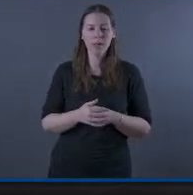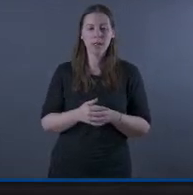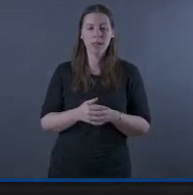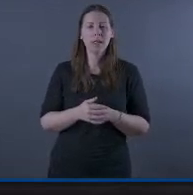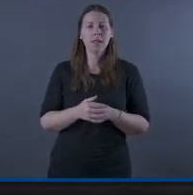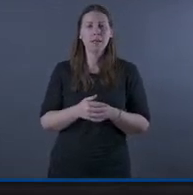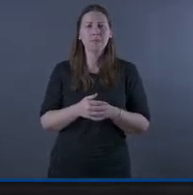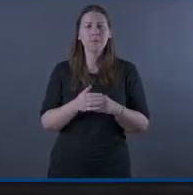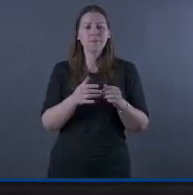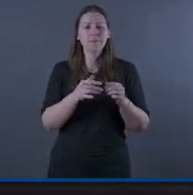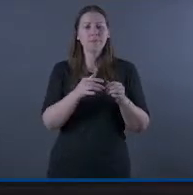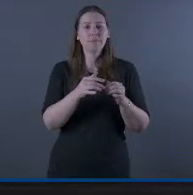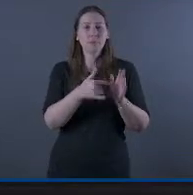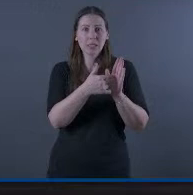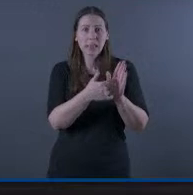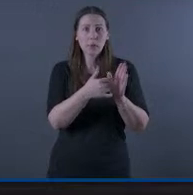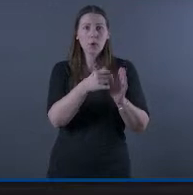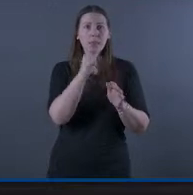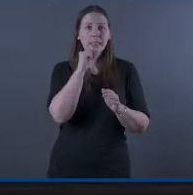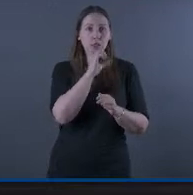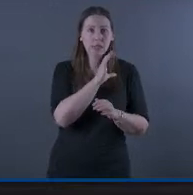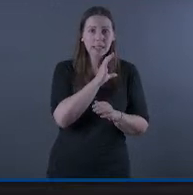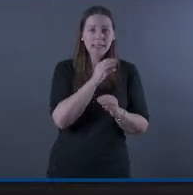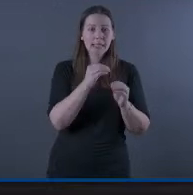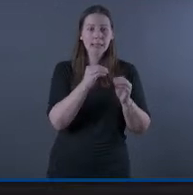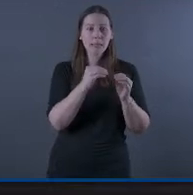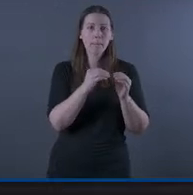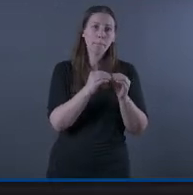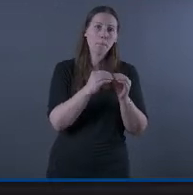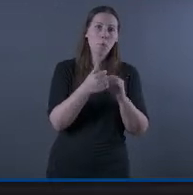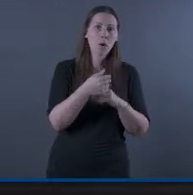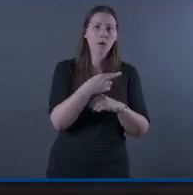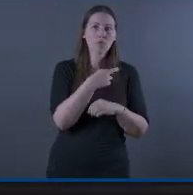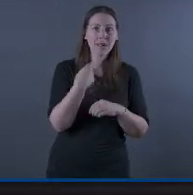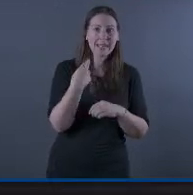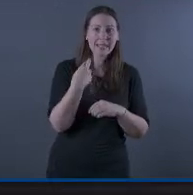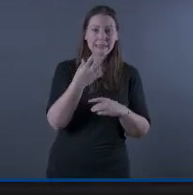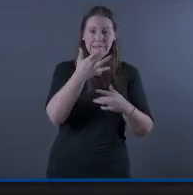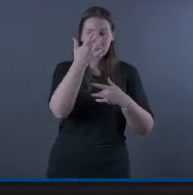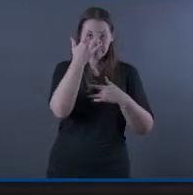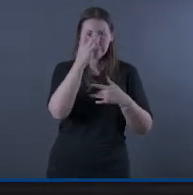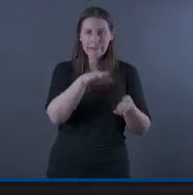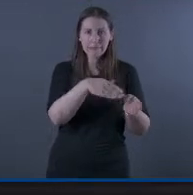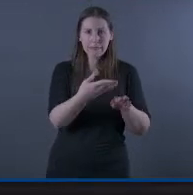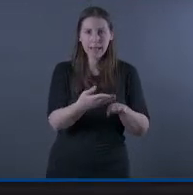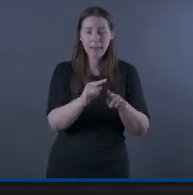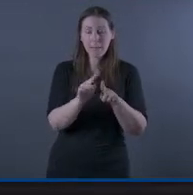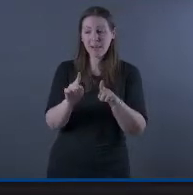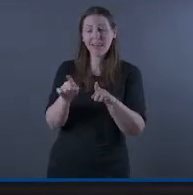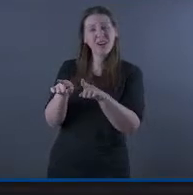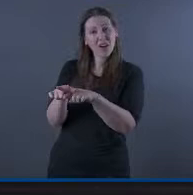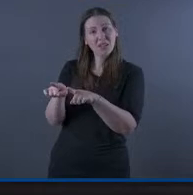but also those that may not have other pathways to receive vaccine, may not have the tools in place